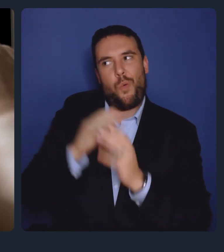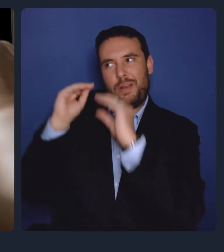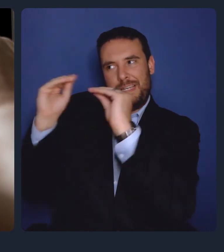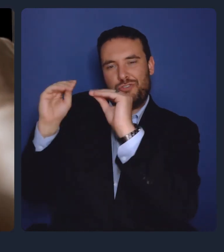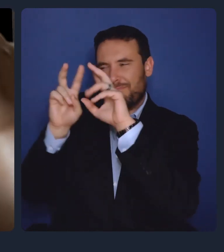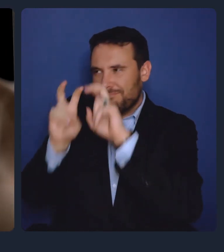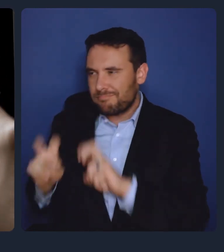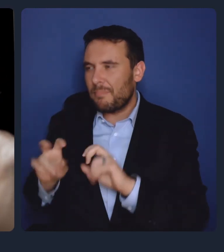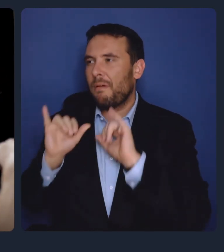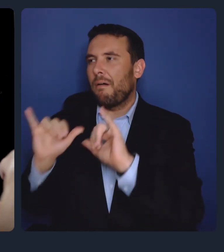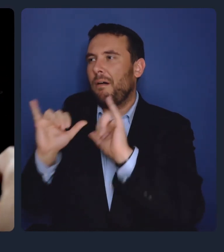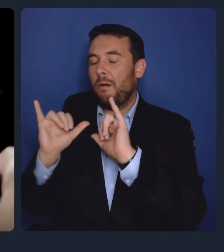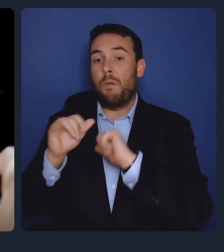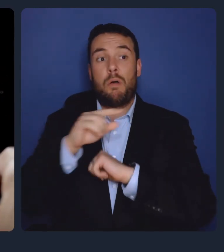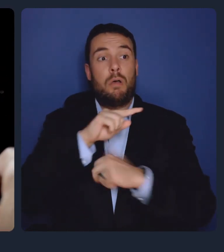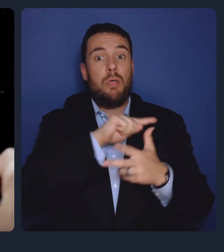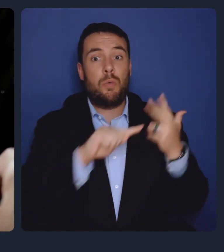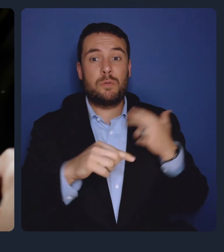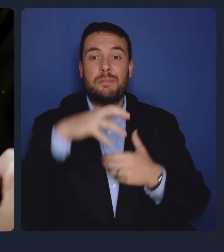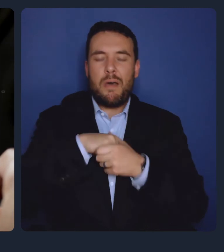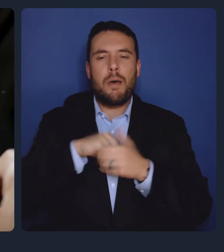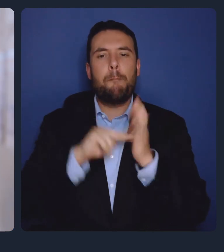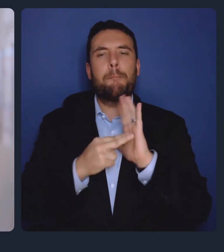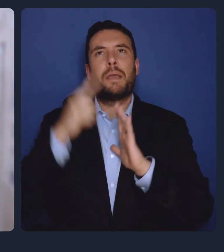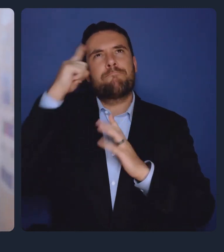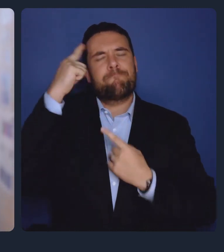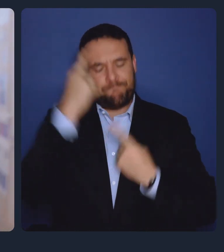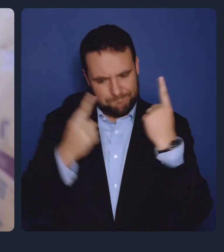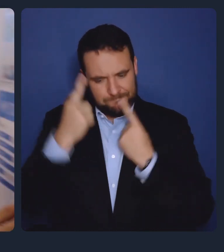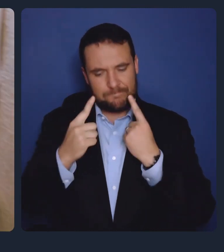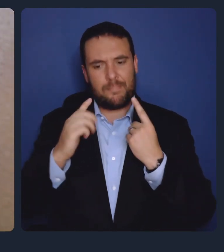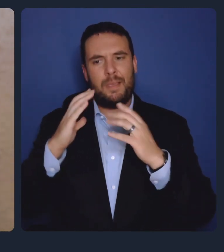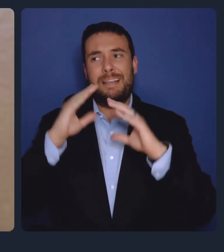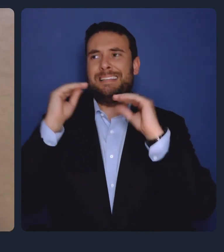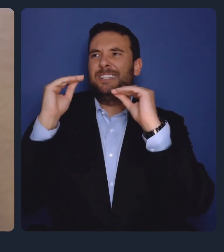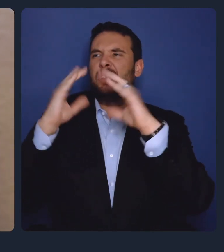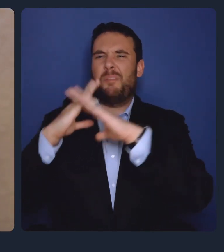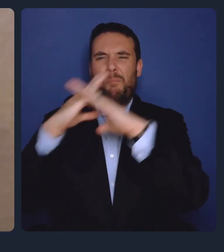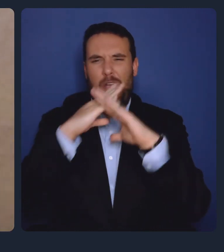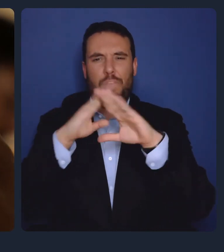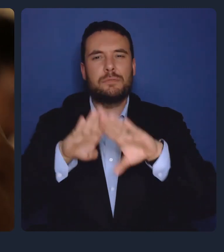Using the Guidelines helps us think strategically about how we can remove barriers, increase access for all learners